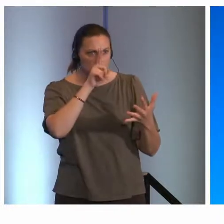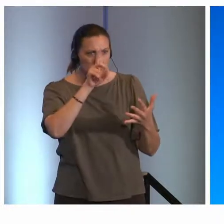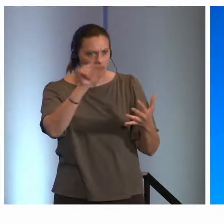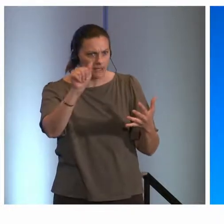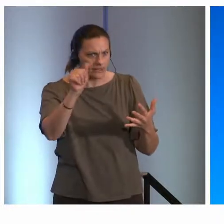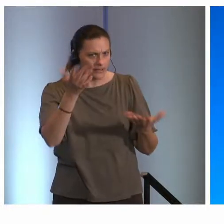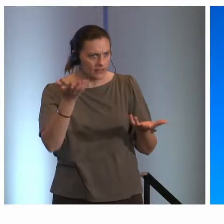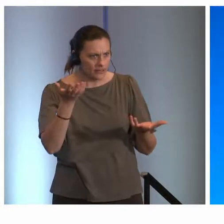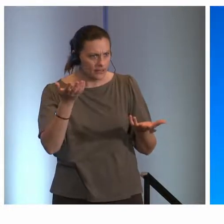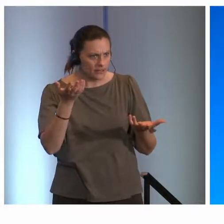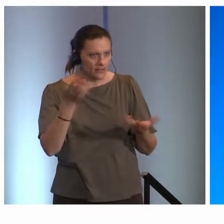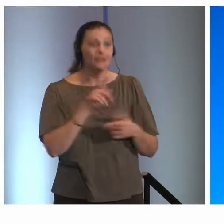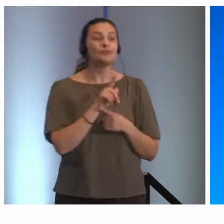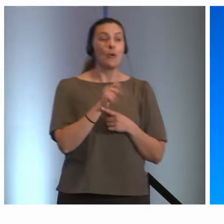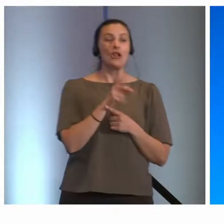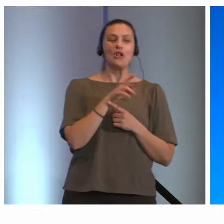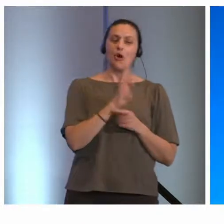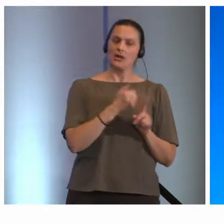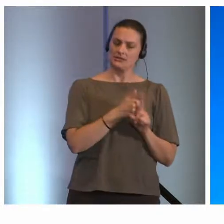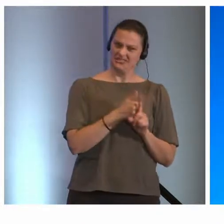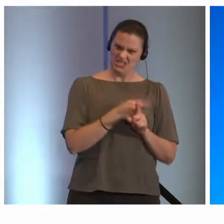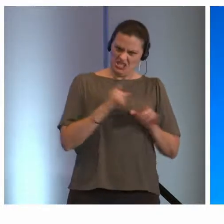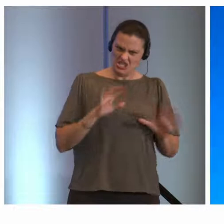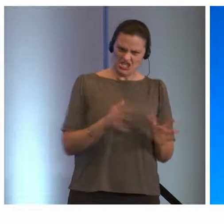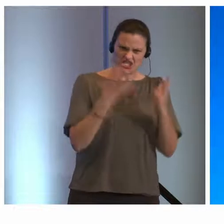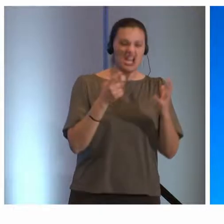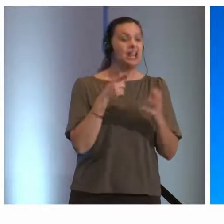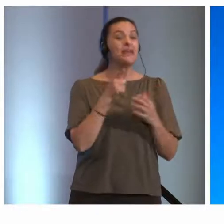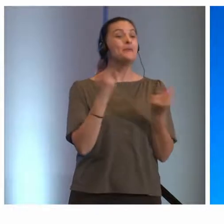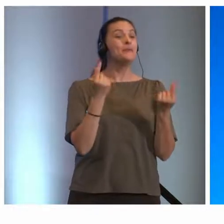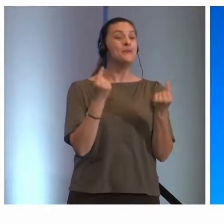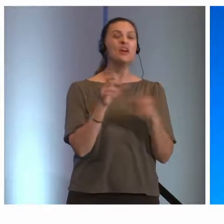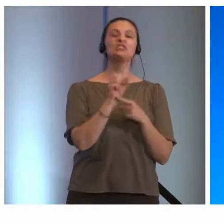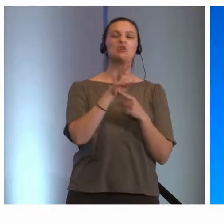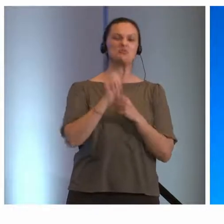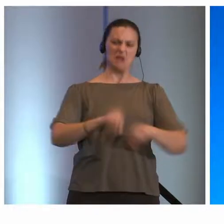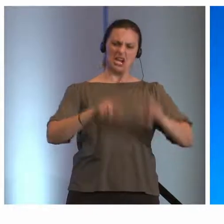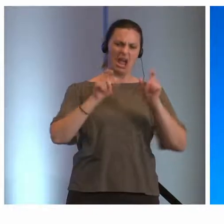disability. So Lawrence being an activist,